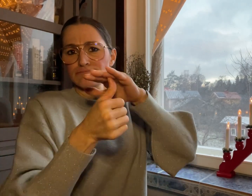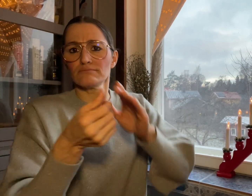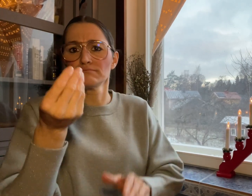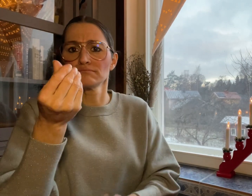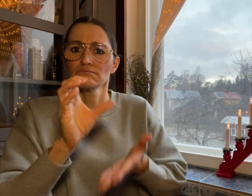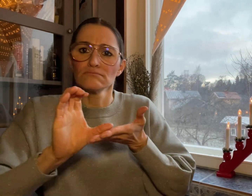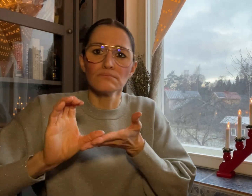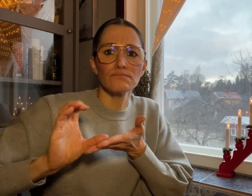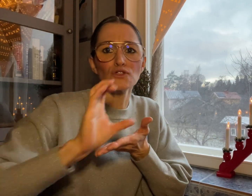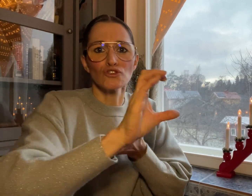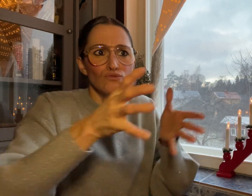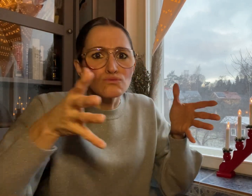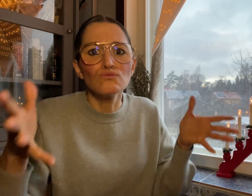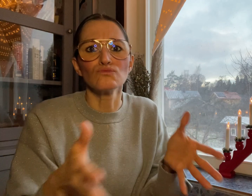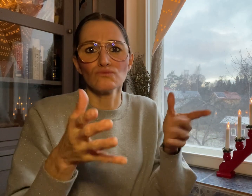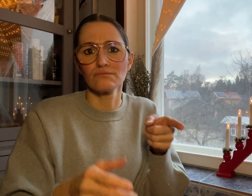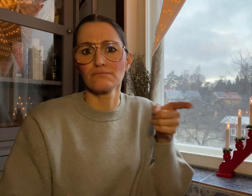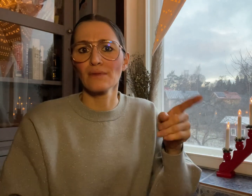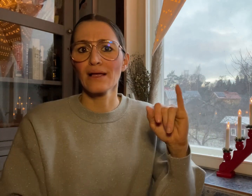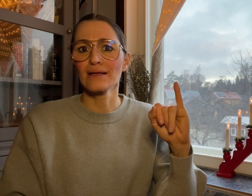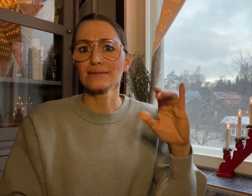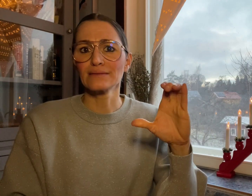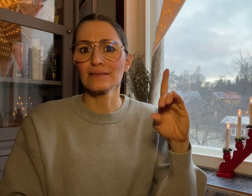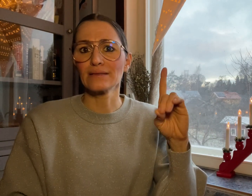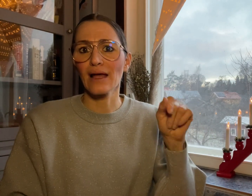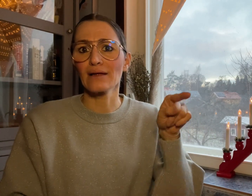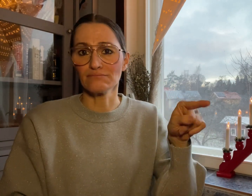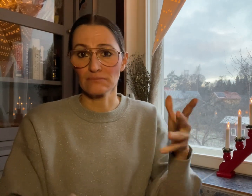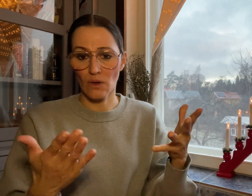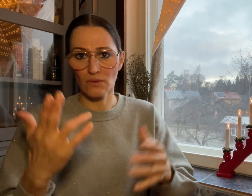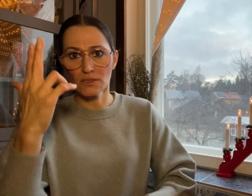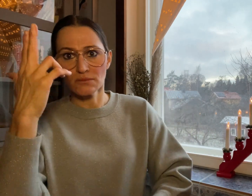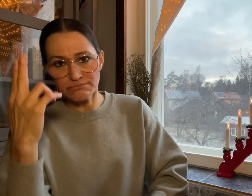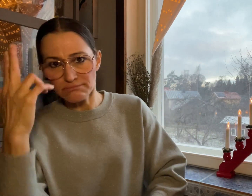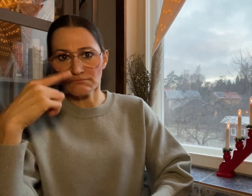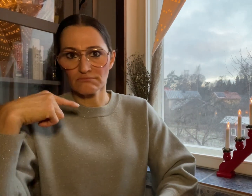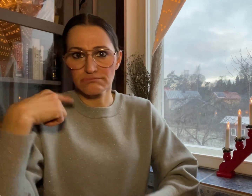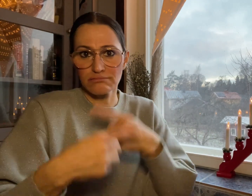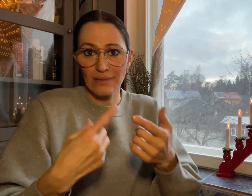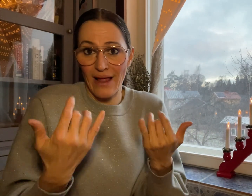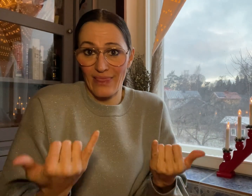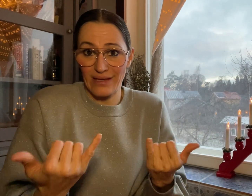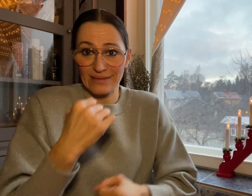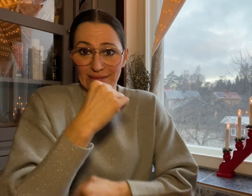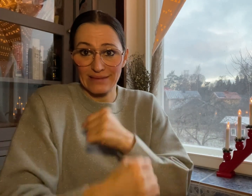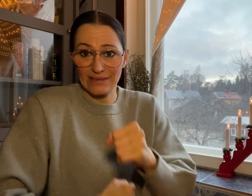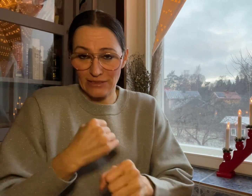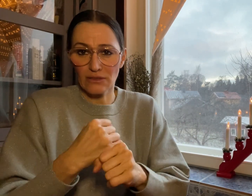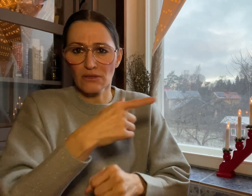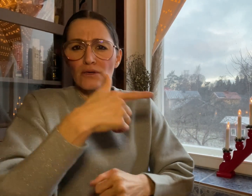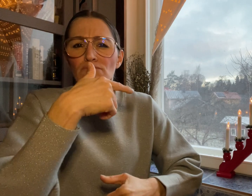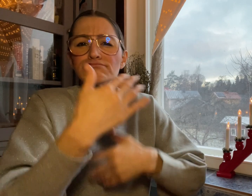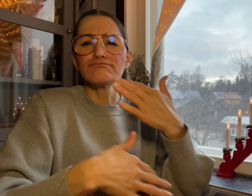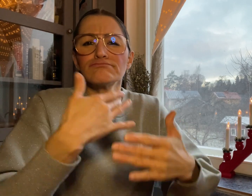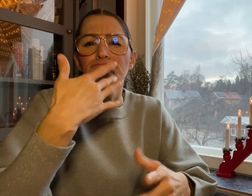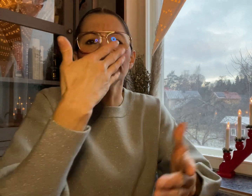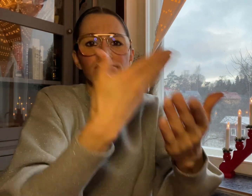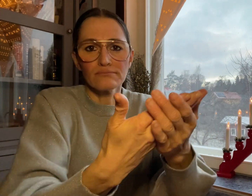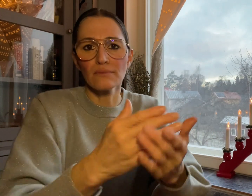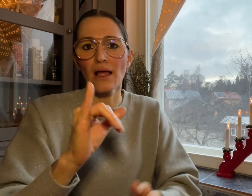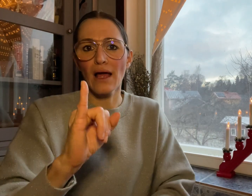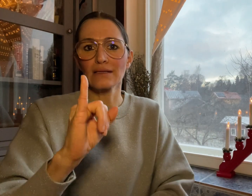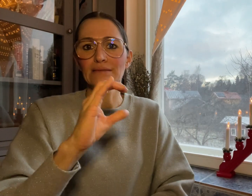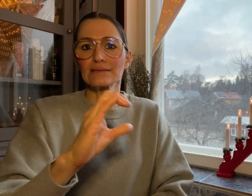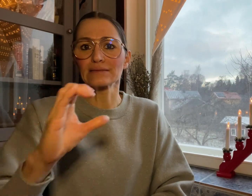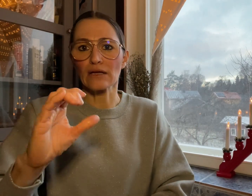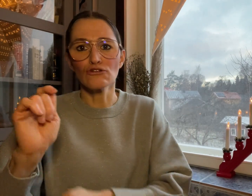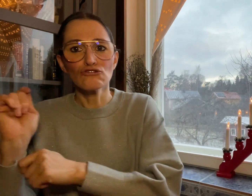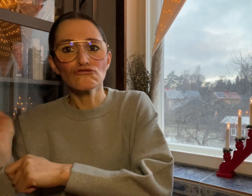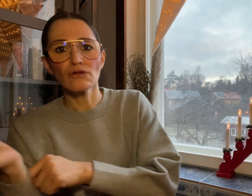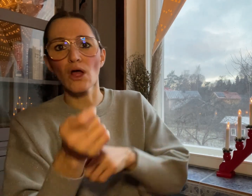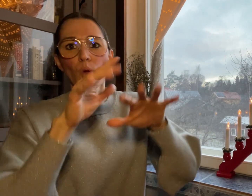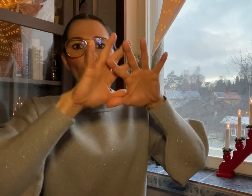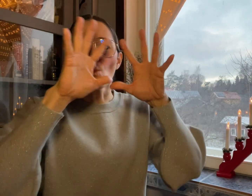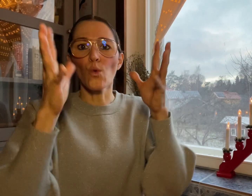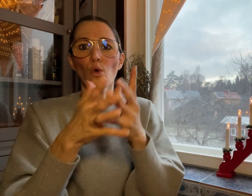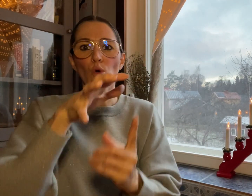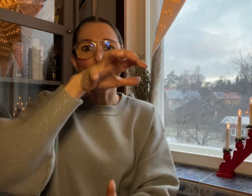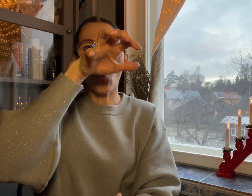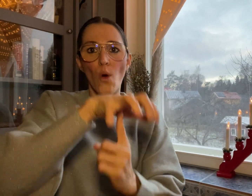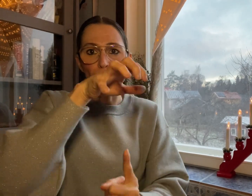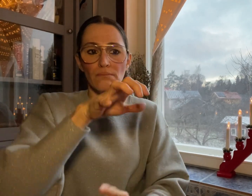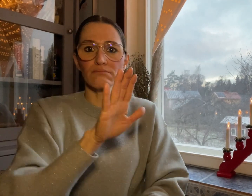starting this year until the ICC Cricket World Cup